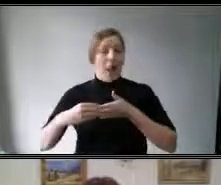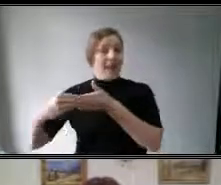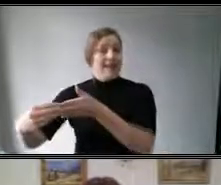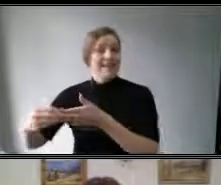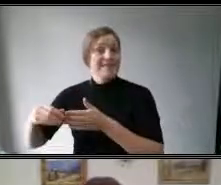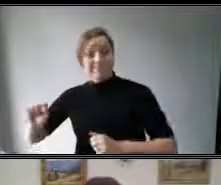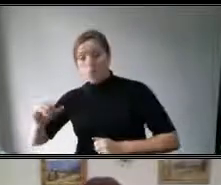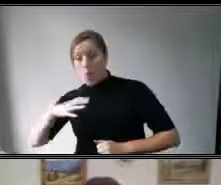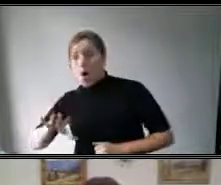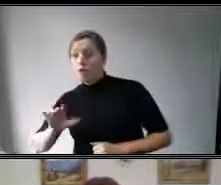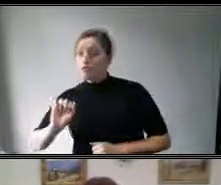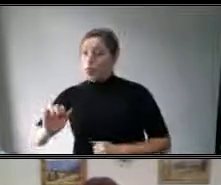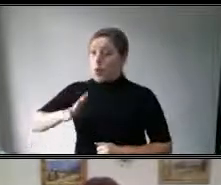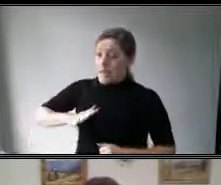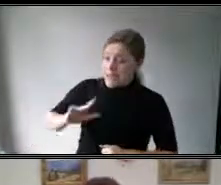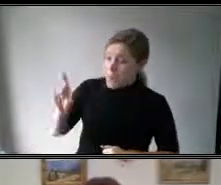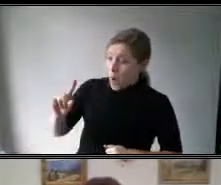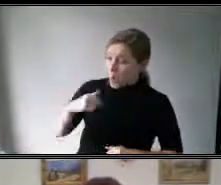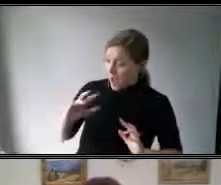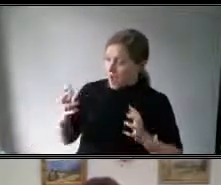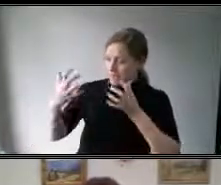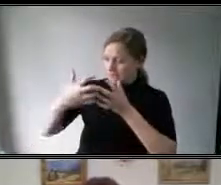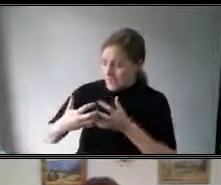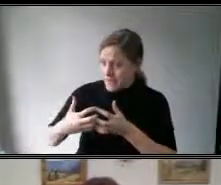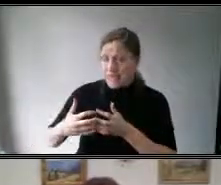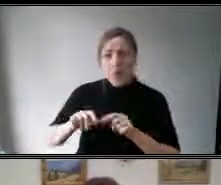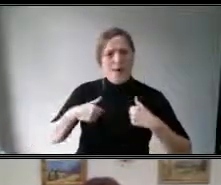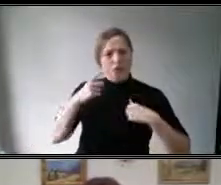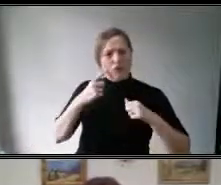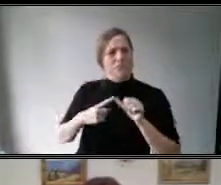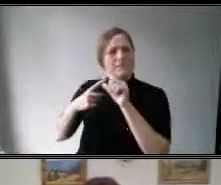um us responding very carefully as to how we could accommodate those so yeah there was a bit of